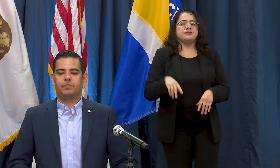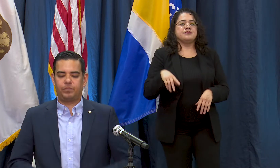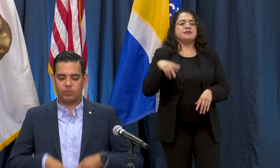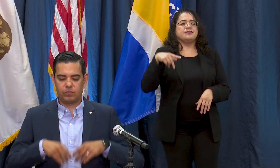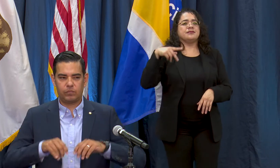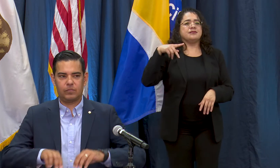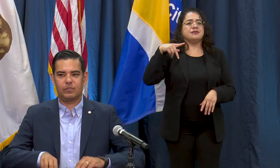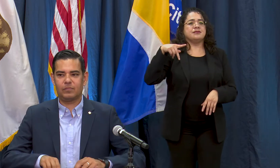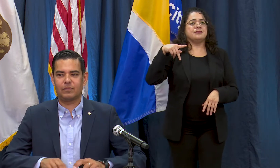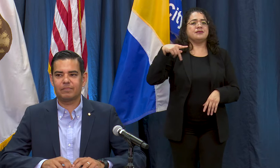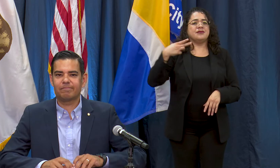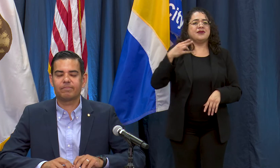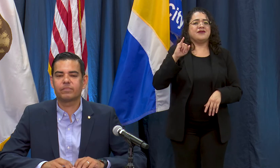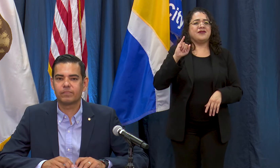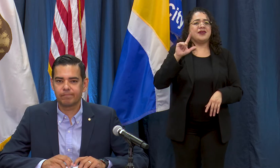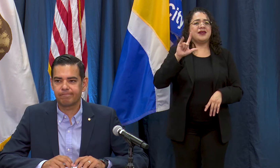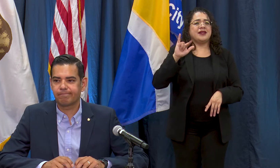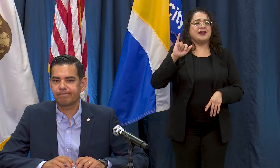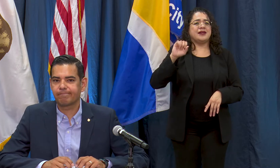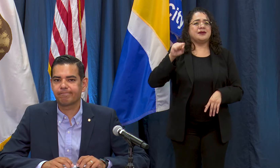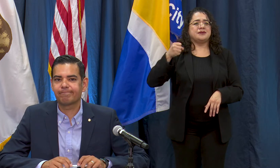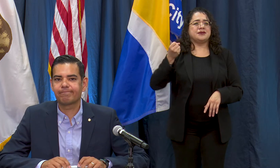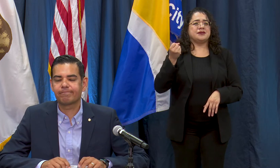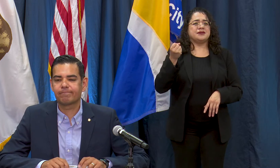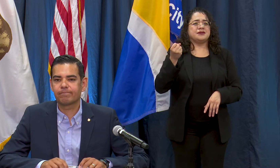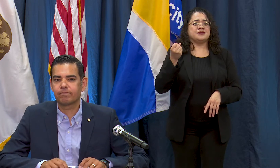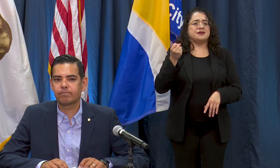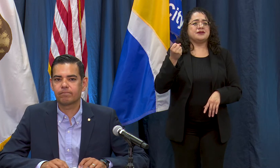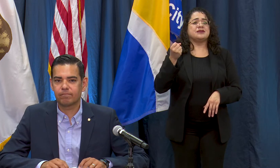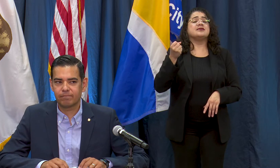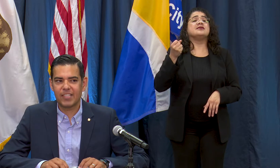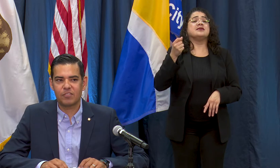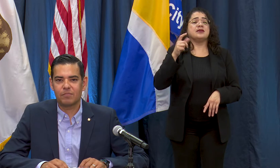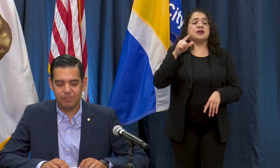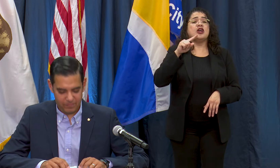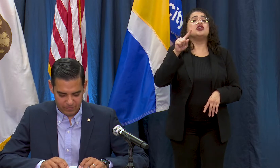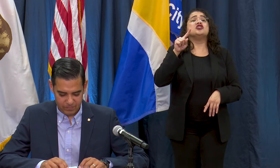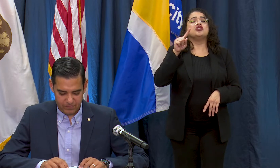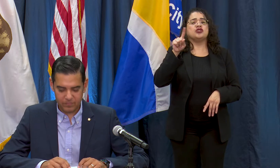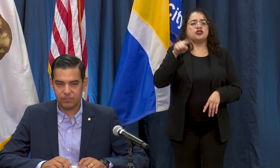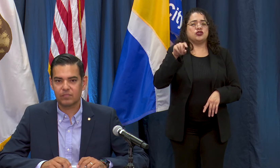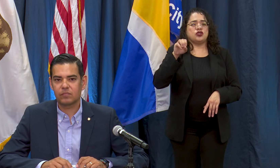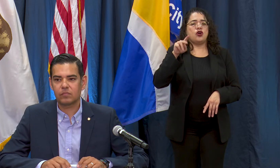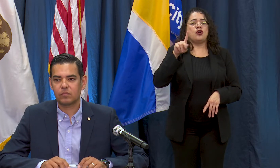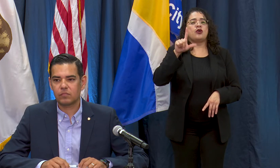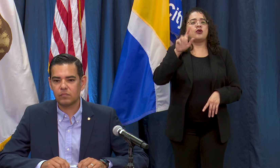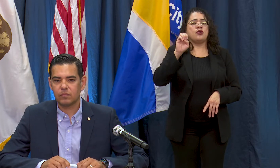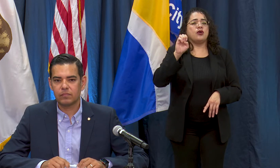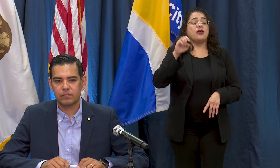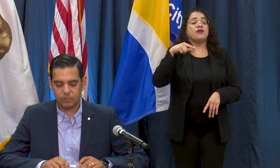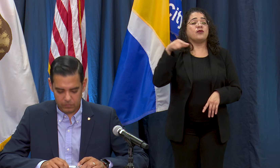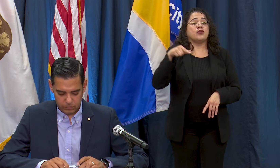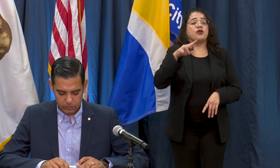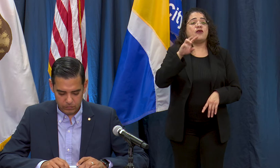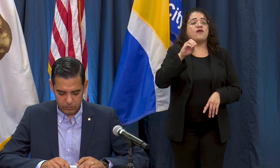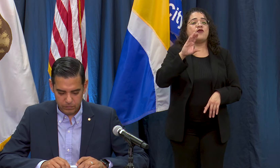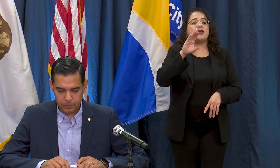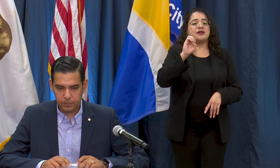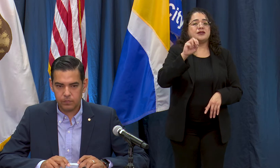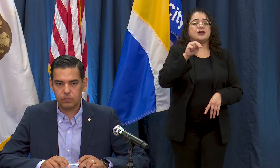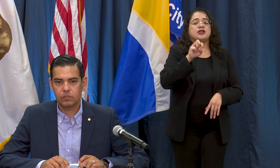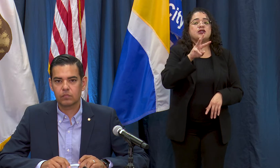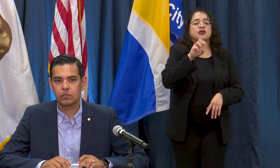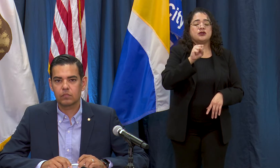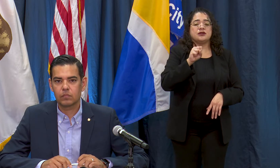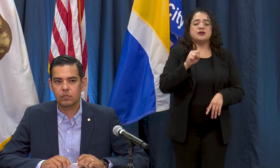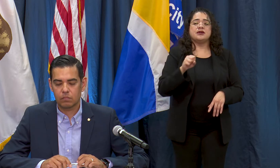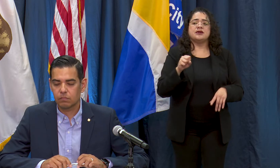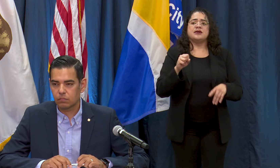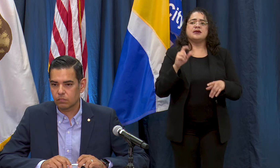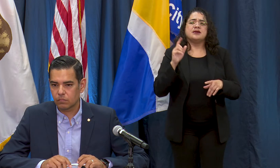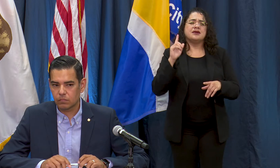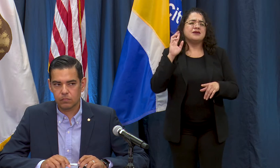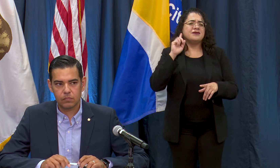Q-voice News. Can you hear me? Yes. This question is for the Mayor - On Wednesday various